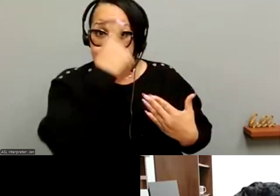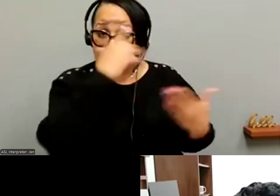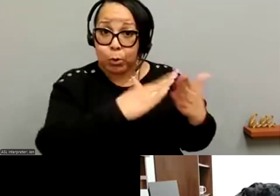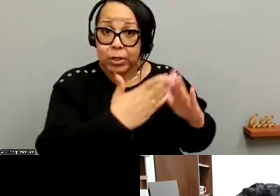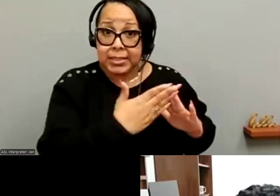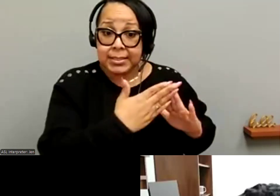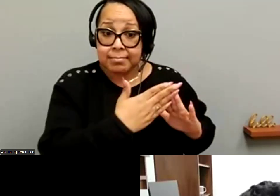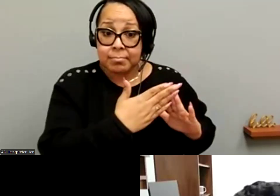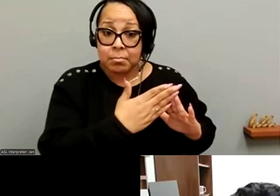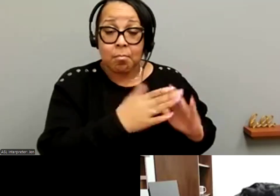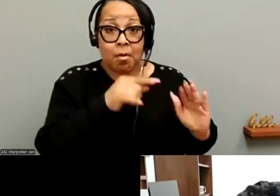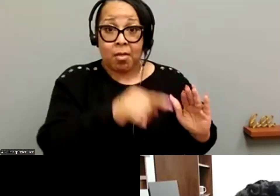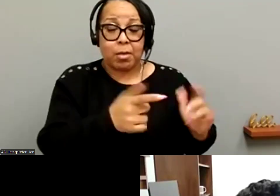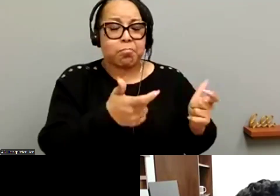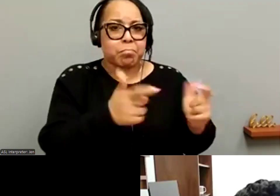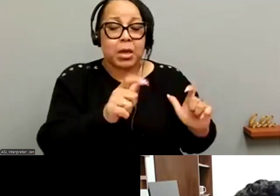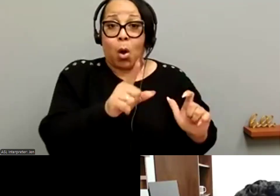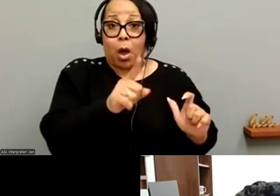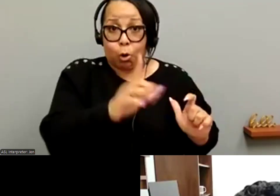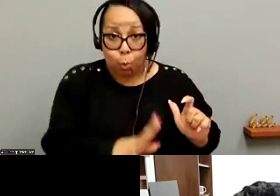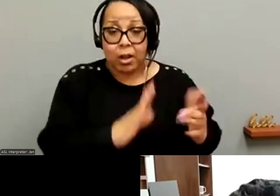13:11:43 they are big, a quarter of the 13:11:44 community, don't feel included